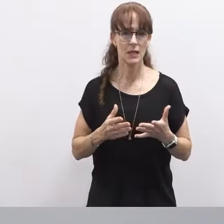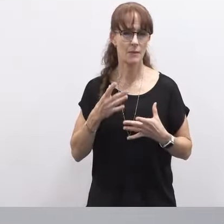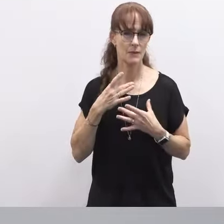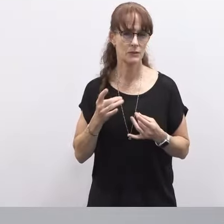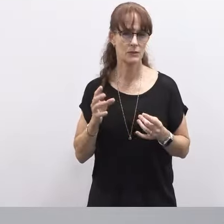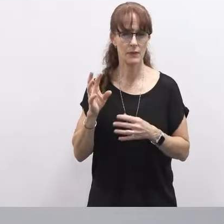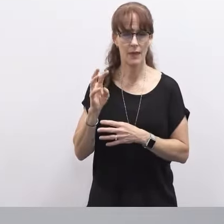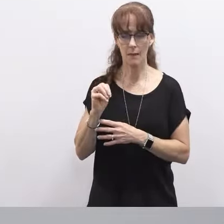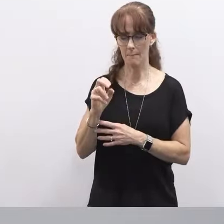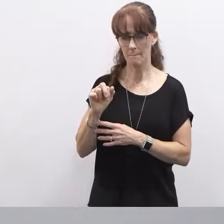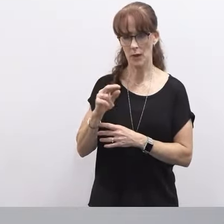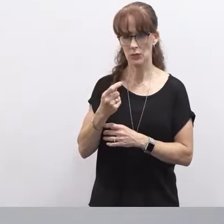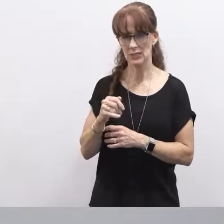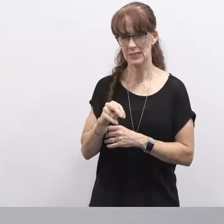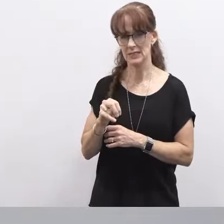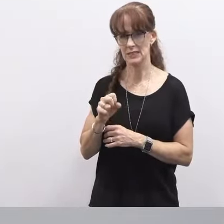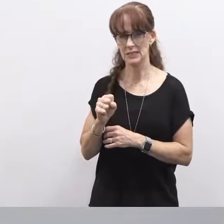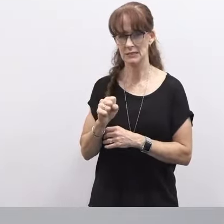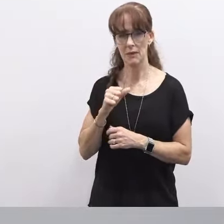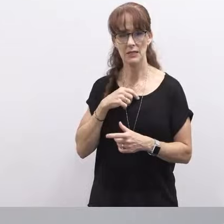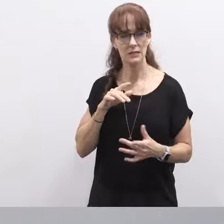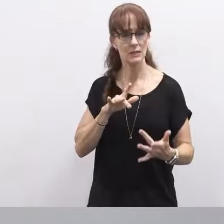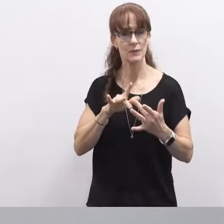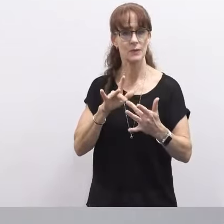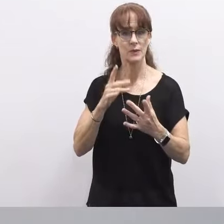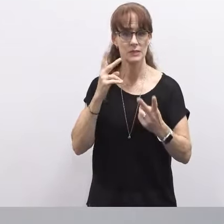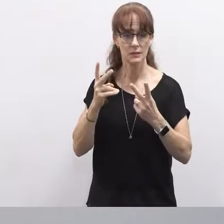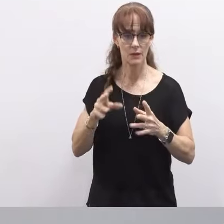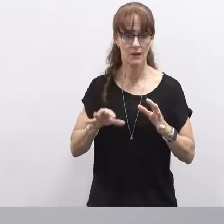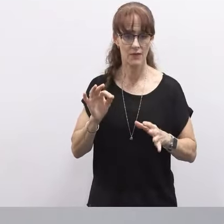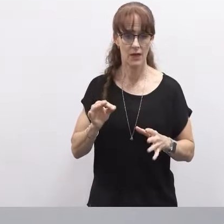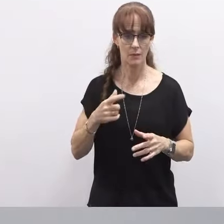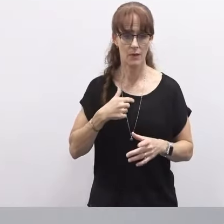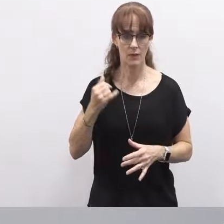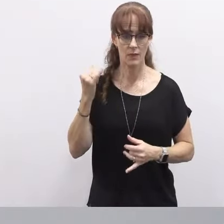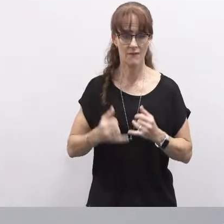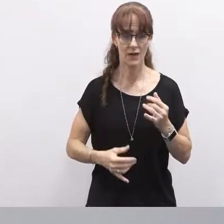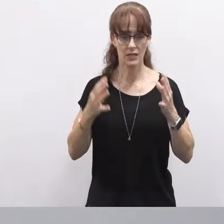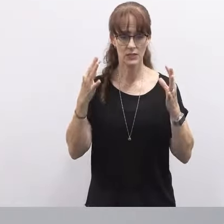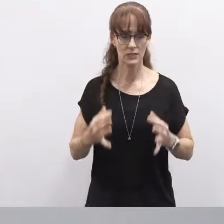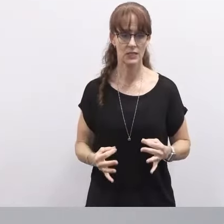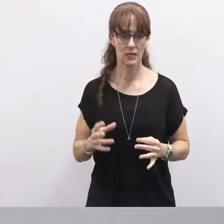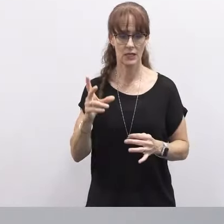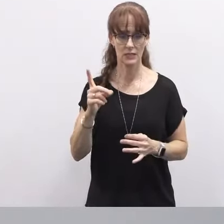So continue to outreach and see what I can find before we have to make the final decision on December 1st.